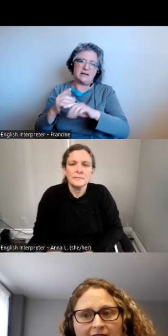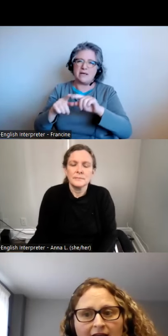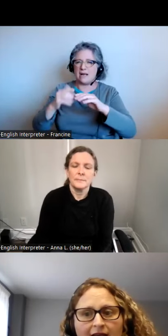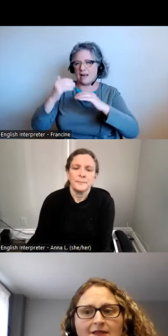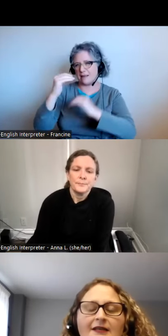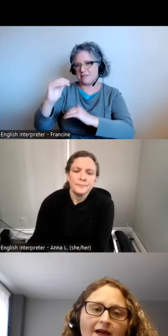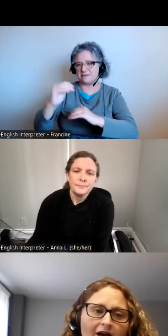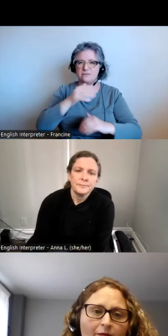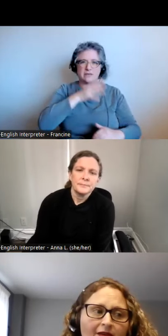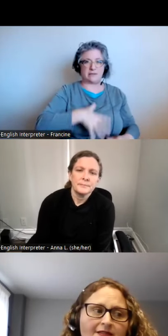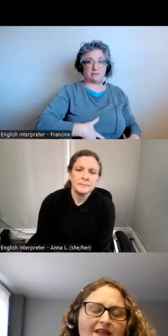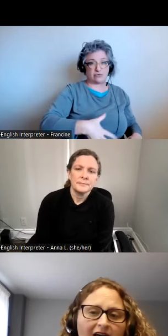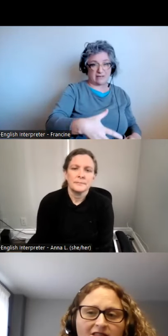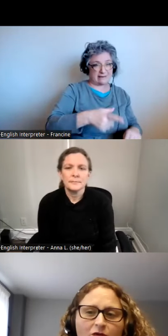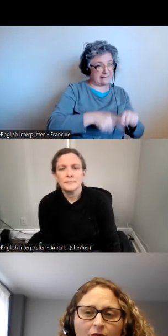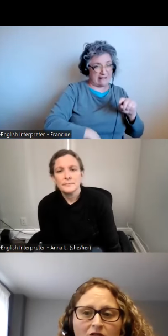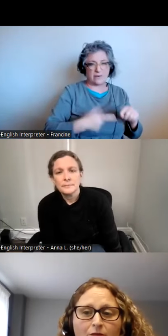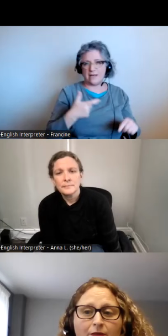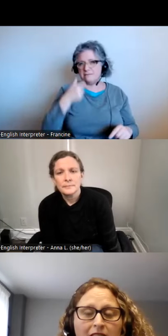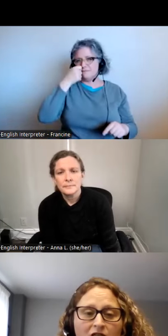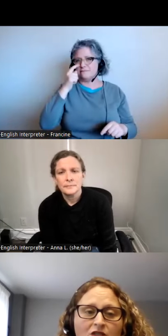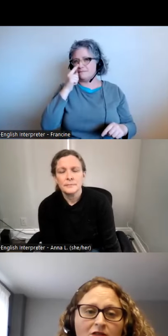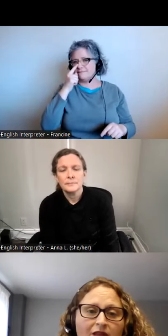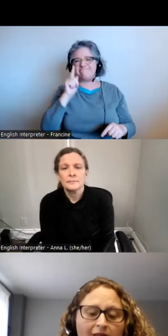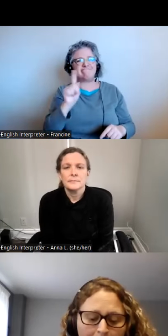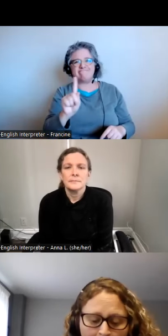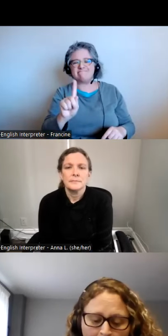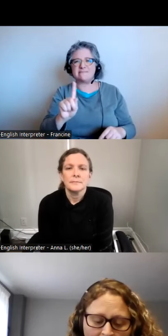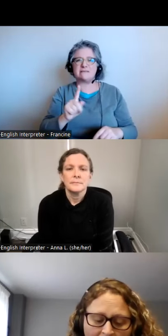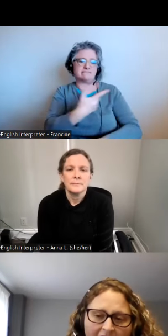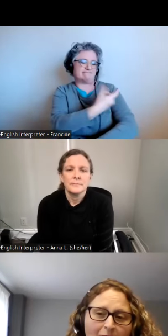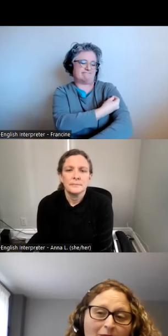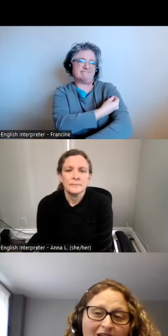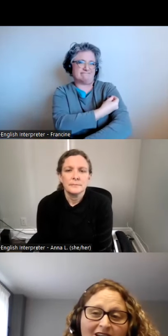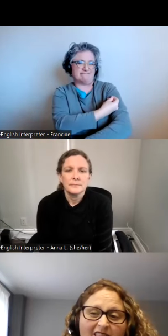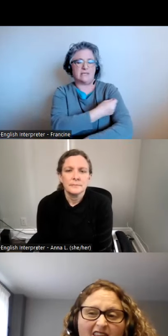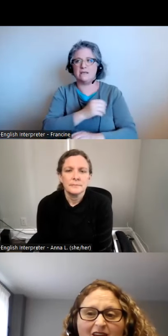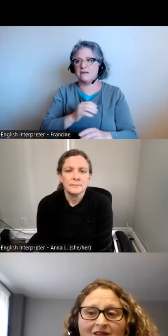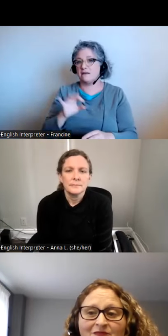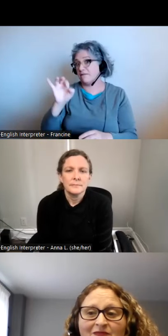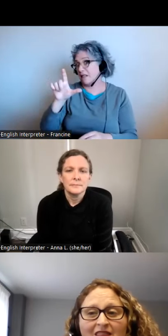it has some limitations as to the population, just because of the type of vaccine it is. So pregnant women can't get it